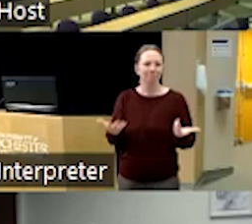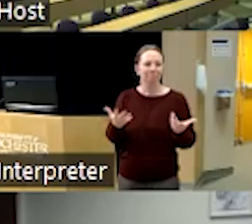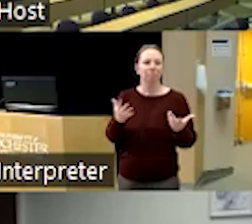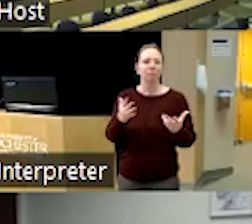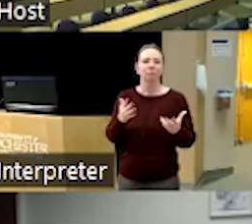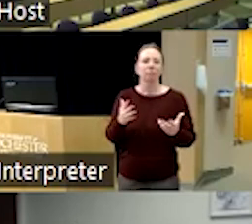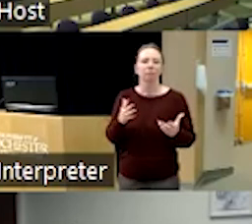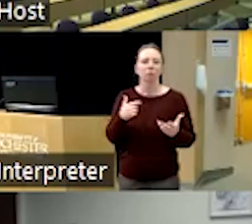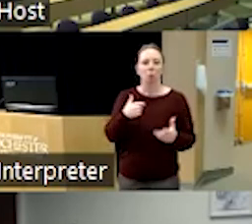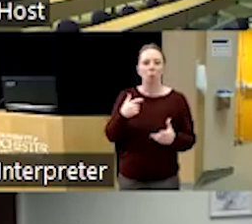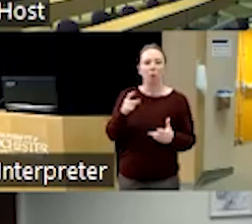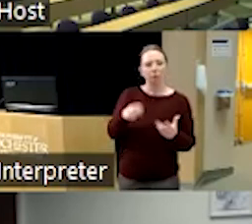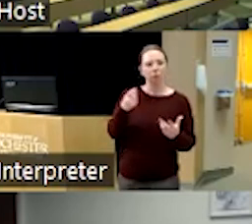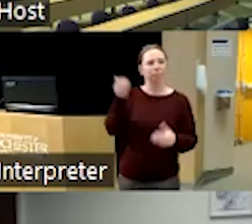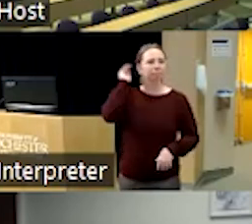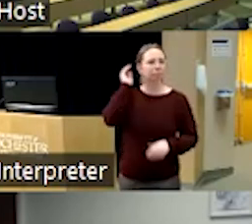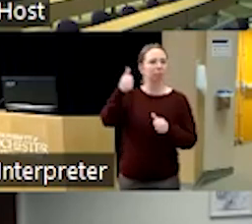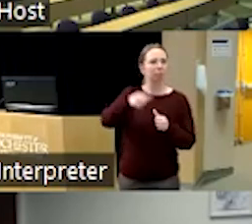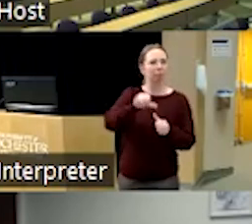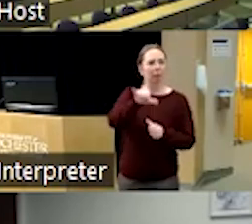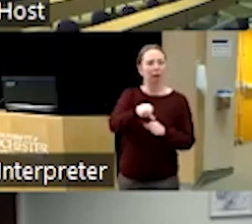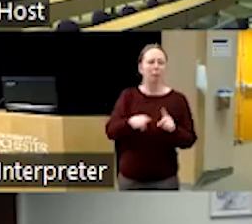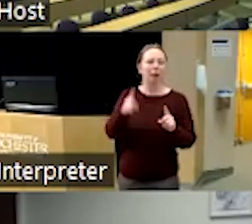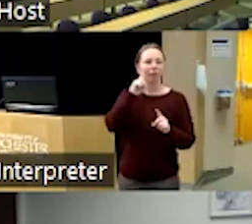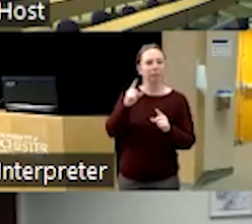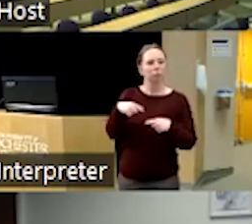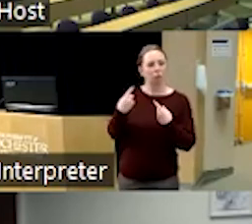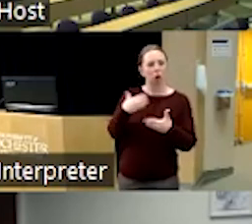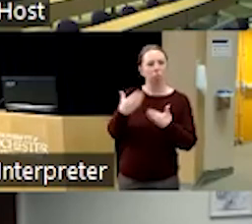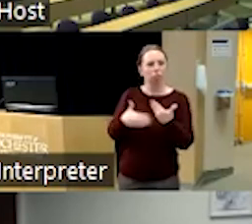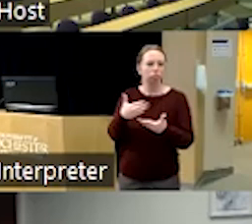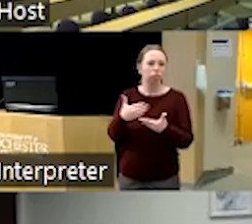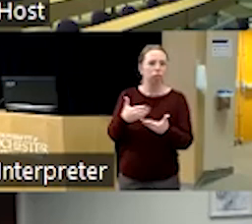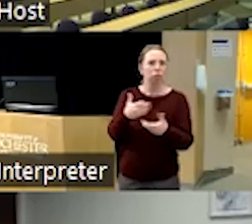um we're on the right Trek so um I think this is the right treatment for the right patients